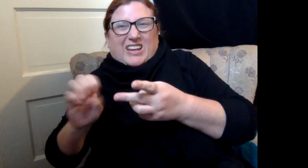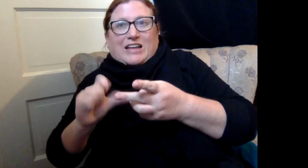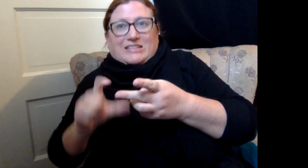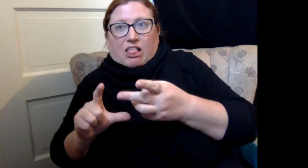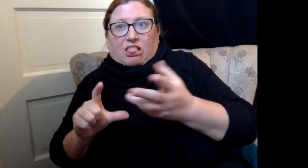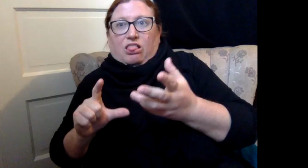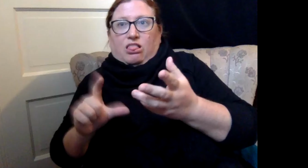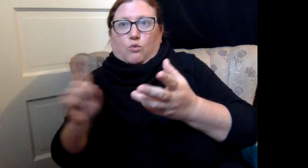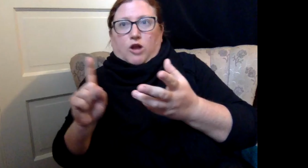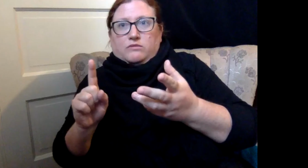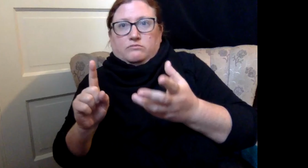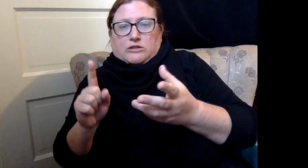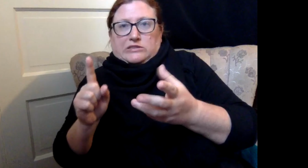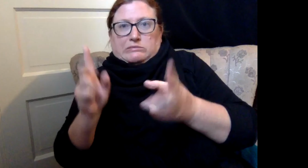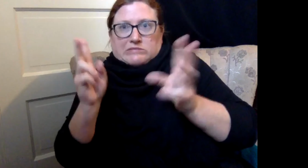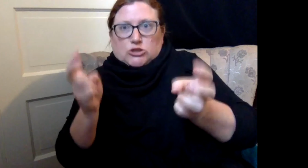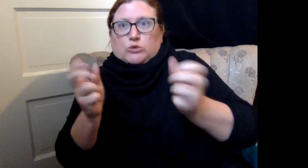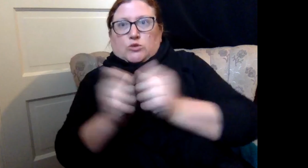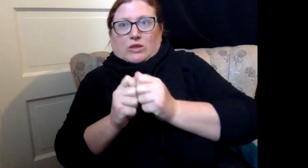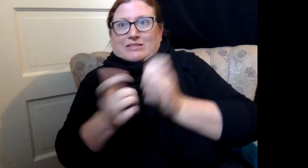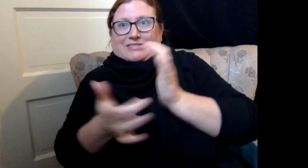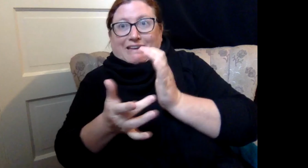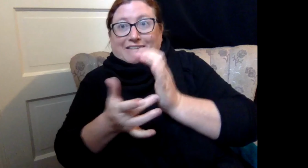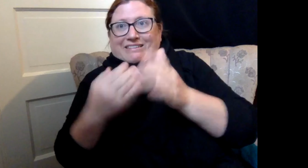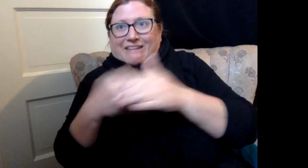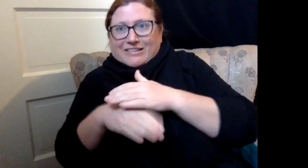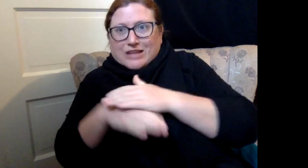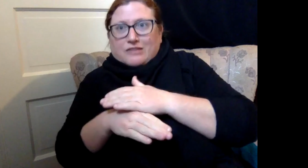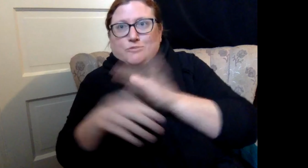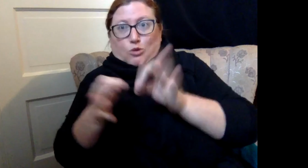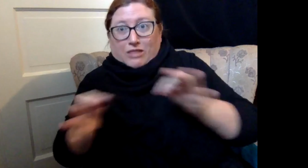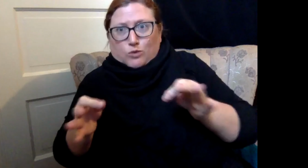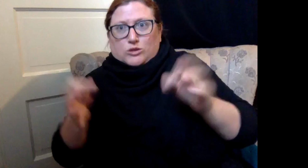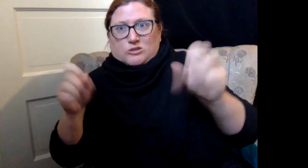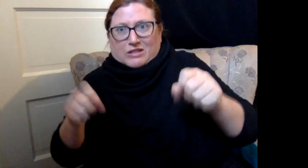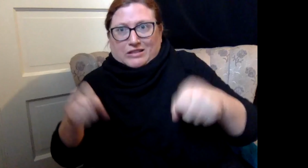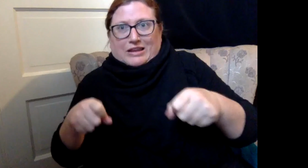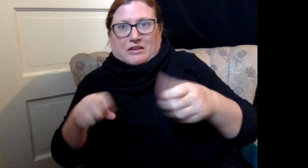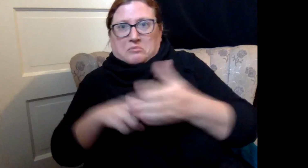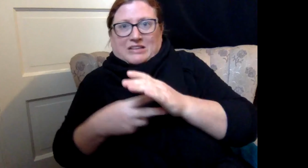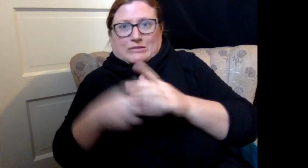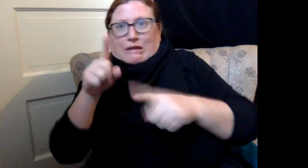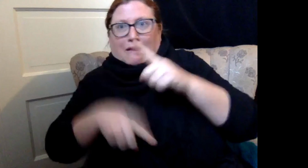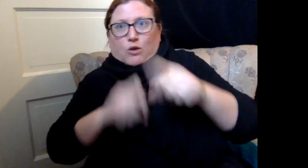center. In the lowest level ESL and basic studies where technology there might be issues with language ability or